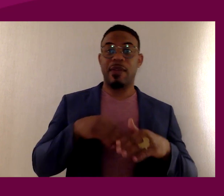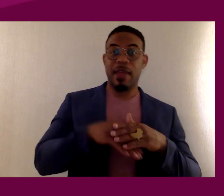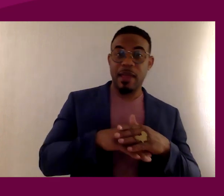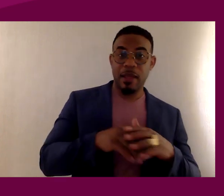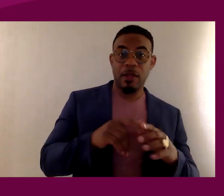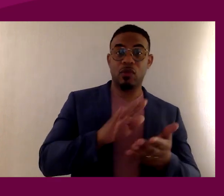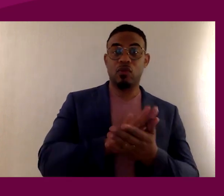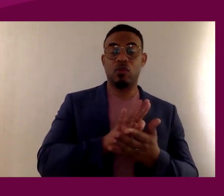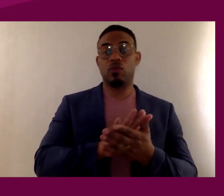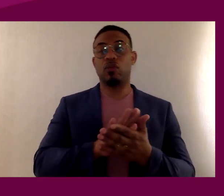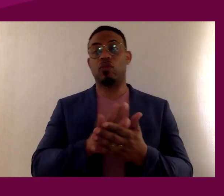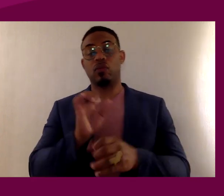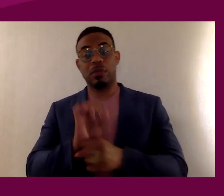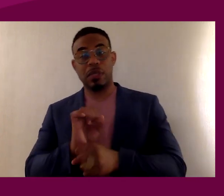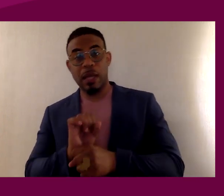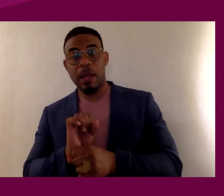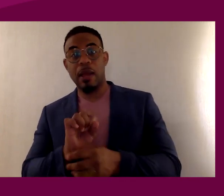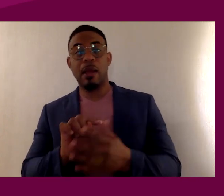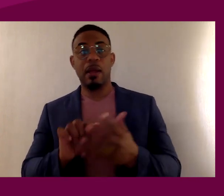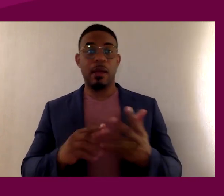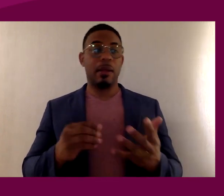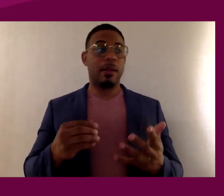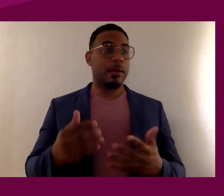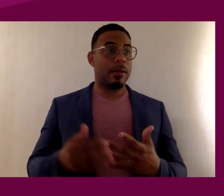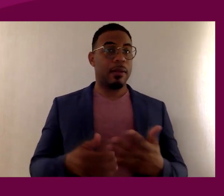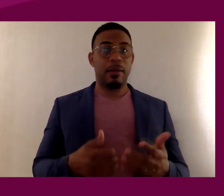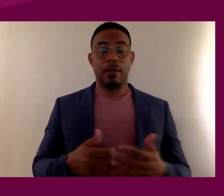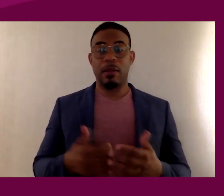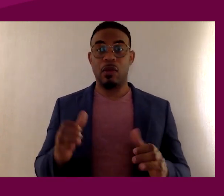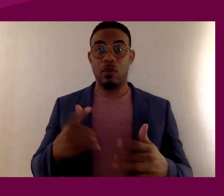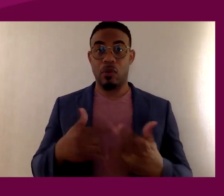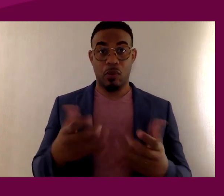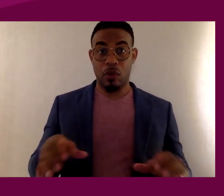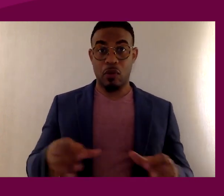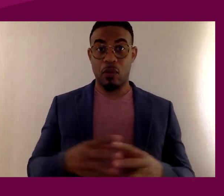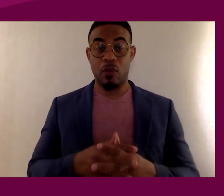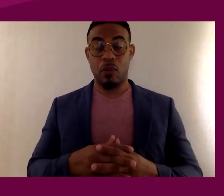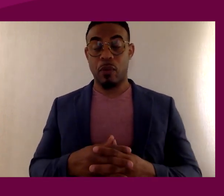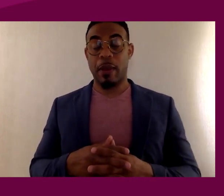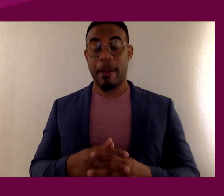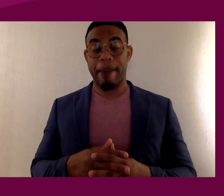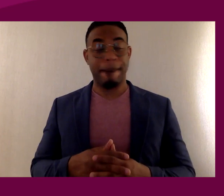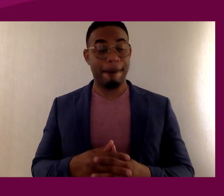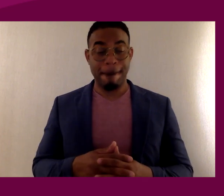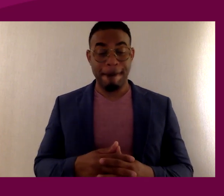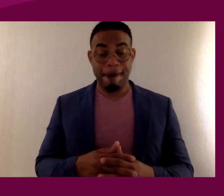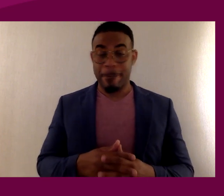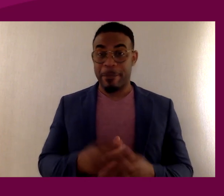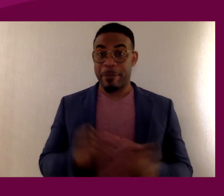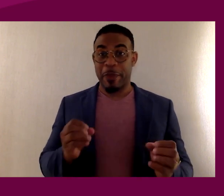their society and having access to schools and jobs and doing what they wanted to do.